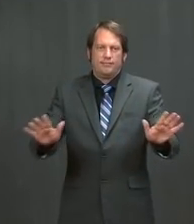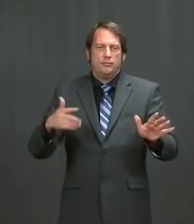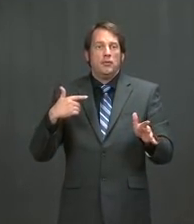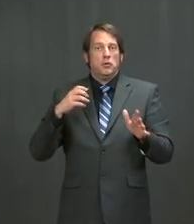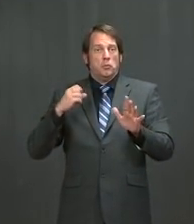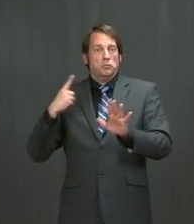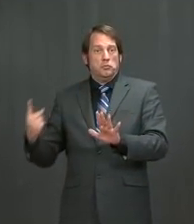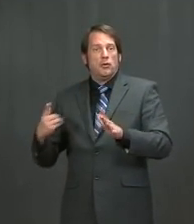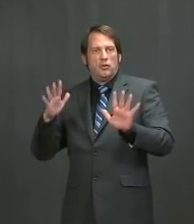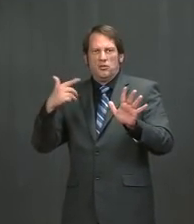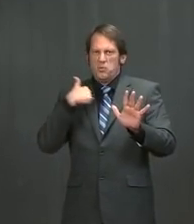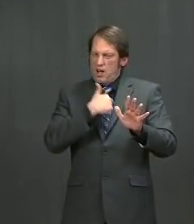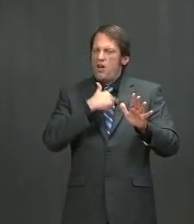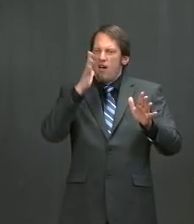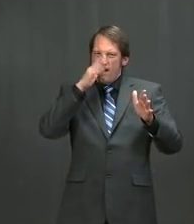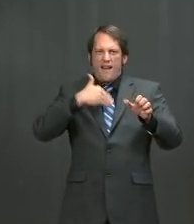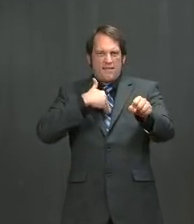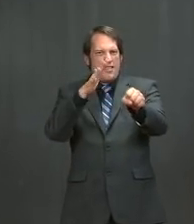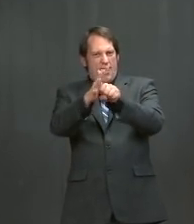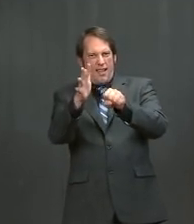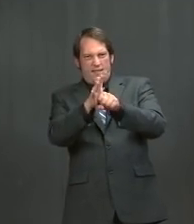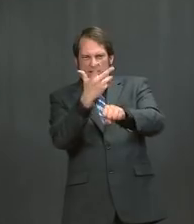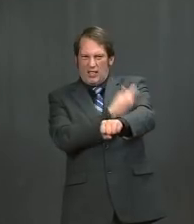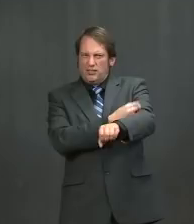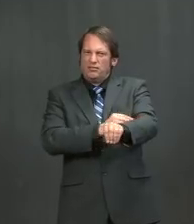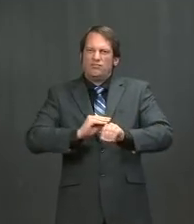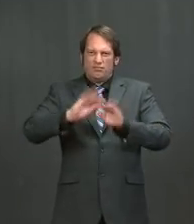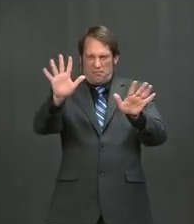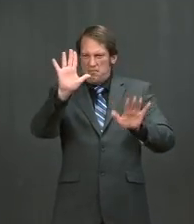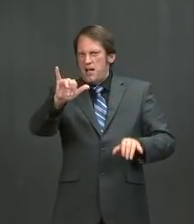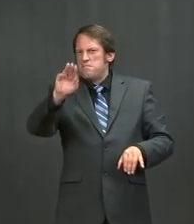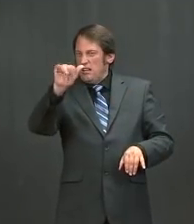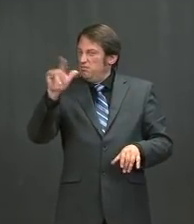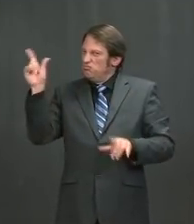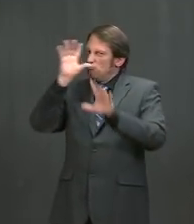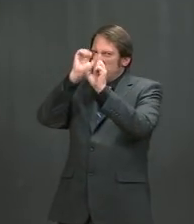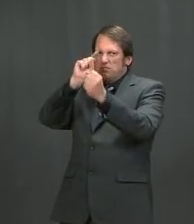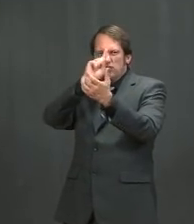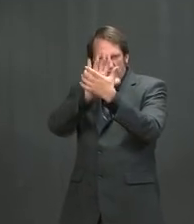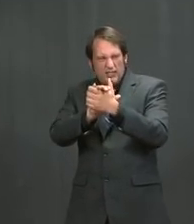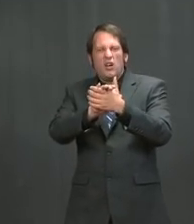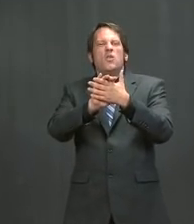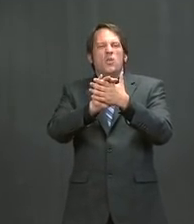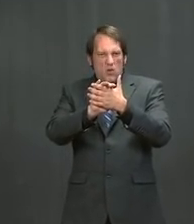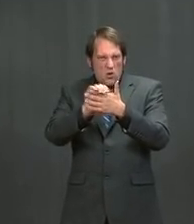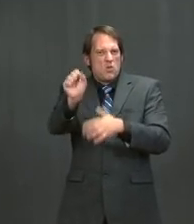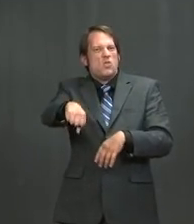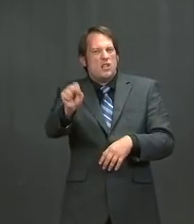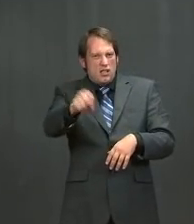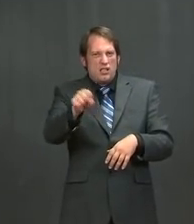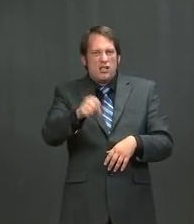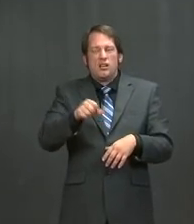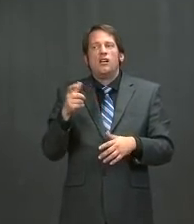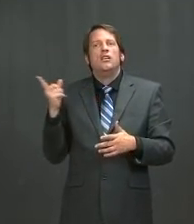We remain -- we continue to believe we will. The Press: But is he worried that something like this happening can affect vaccine hesitancy